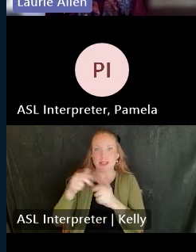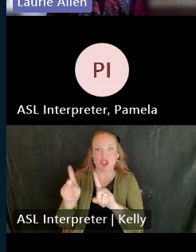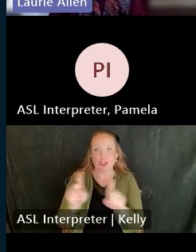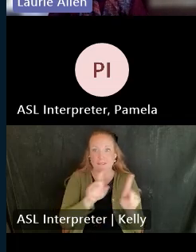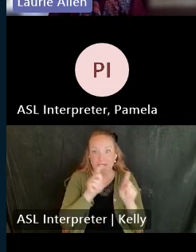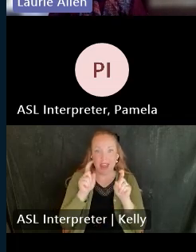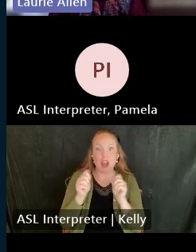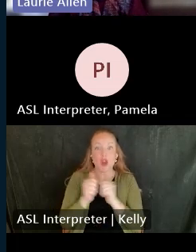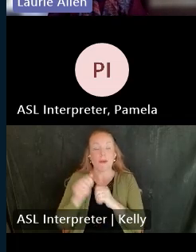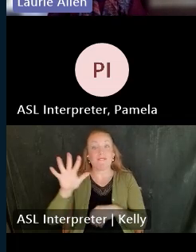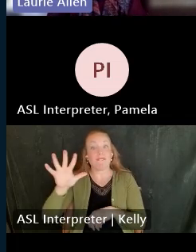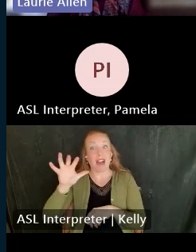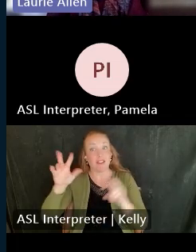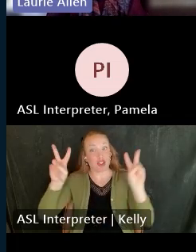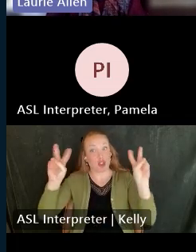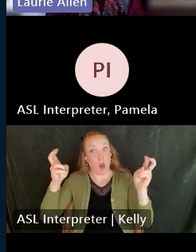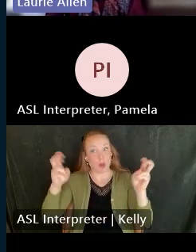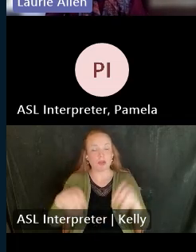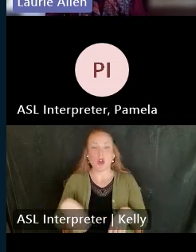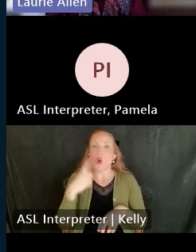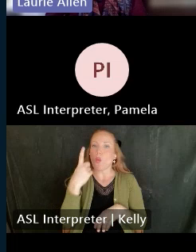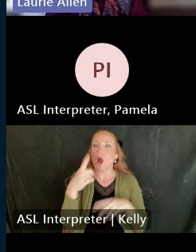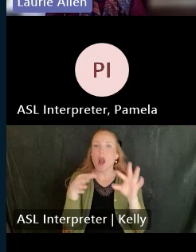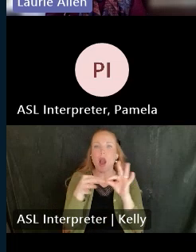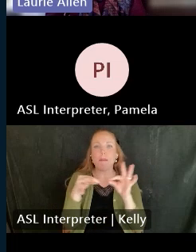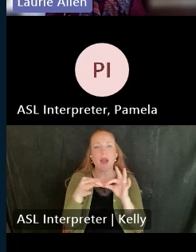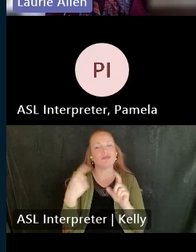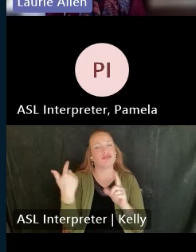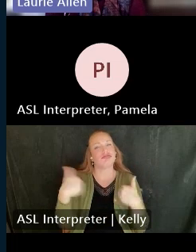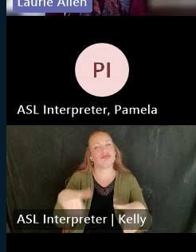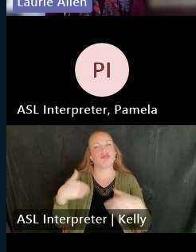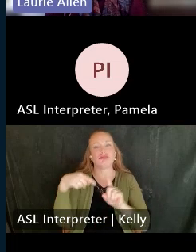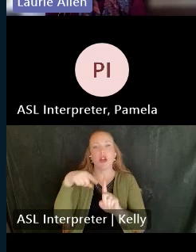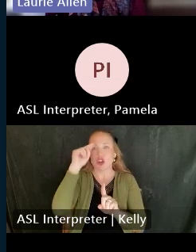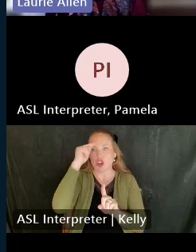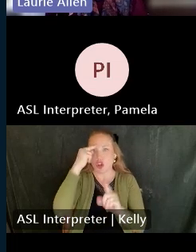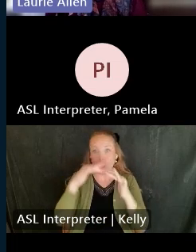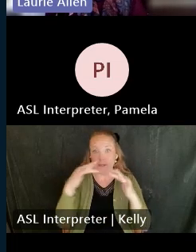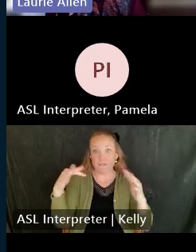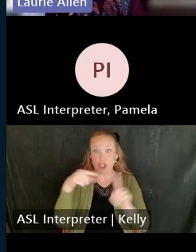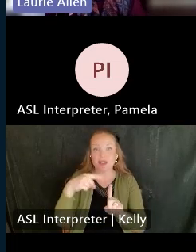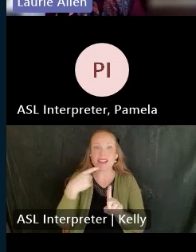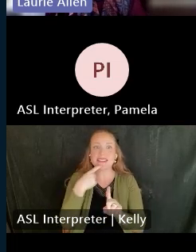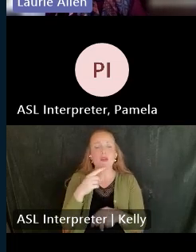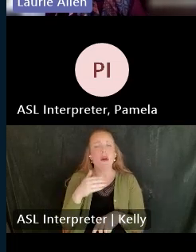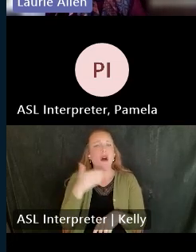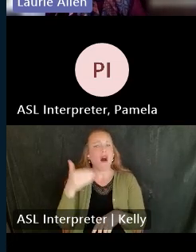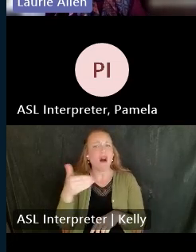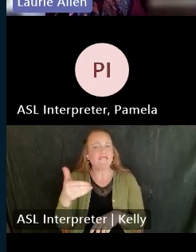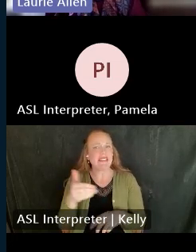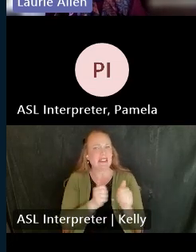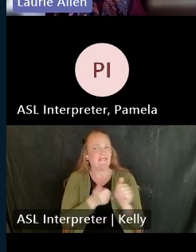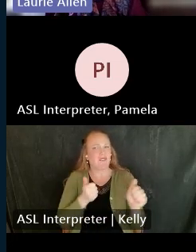But one that really resonated with me was someone who is neurodivergent saying that they would shy away from taking on certain projects or certain tasks